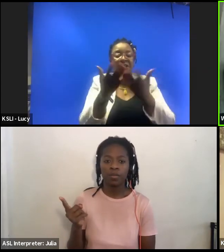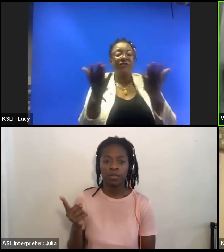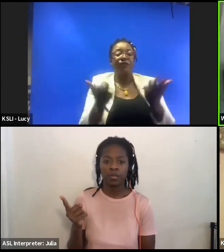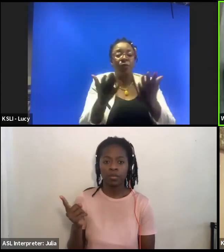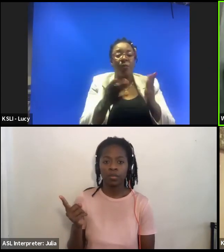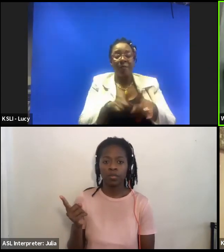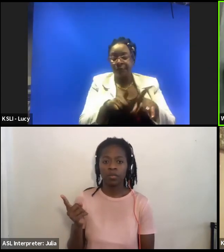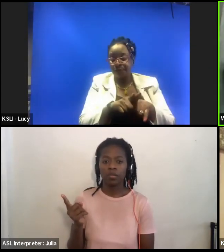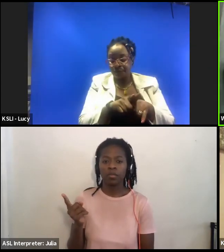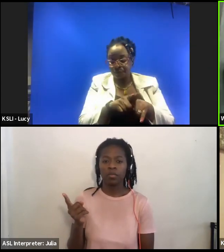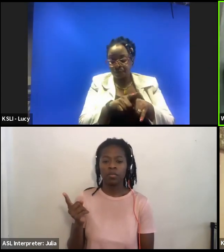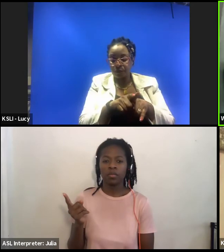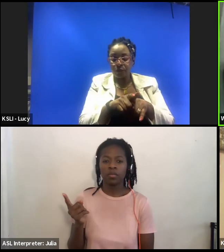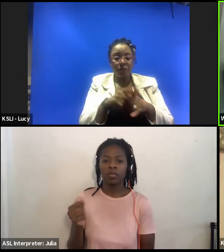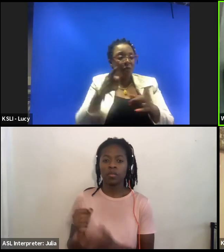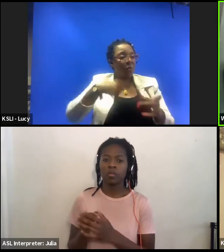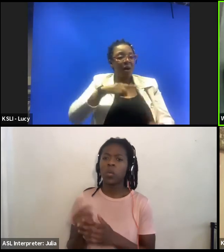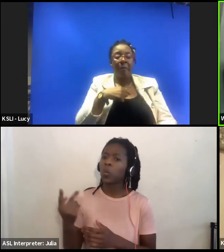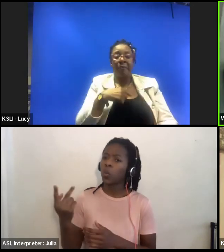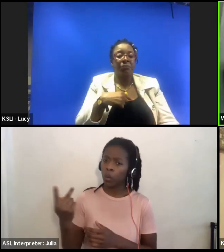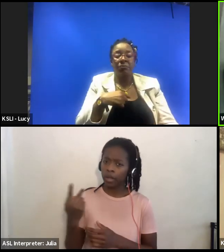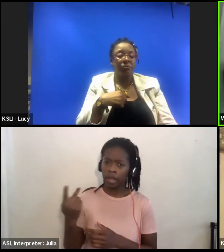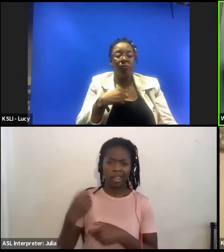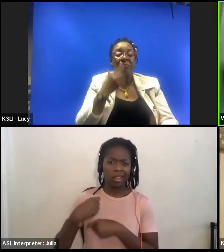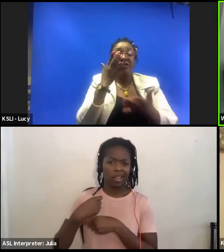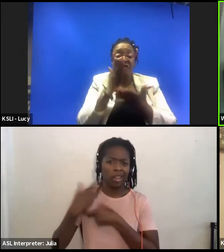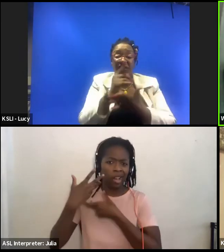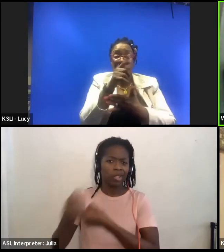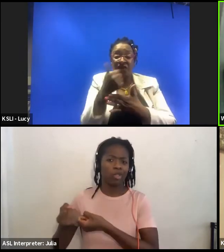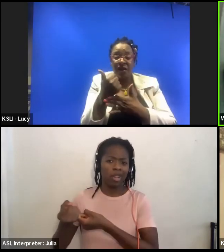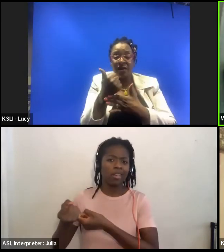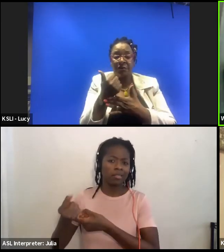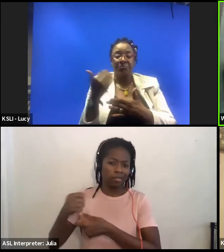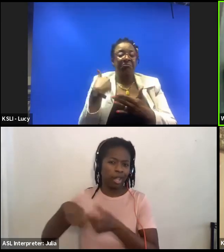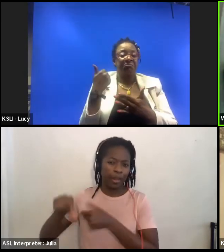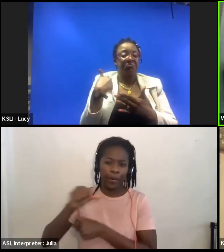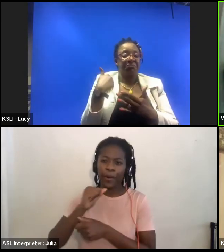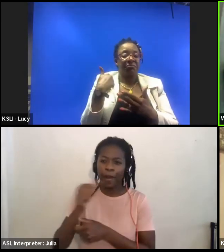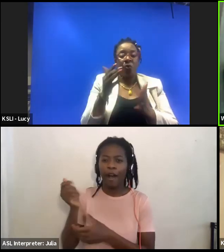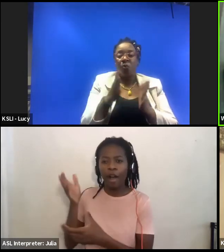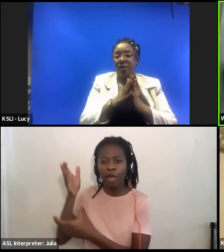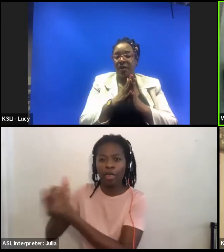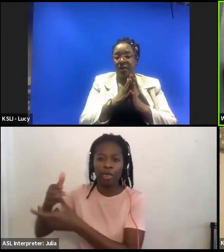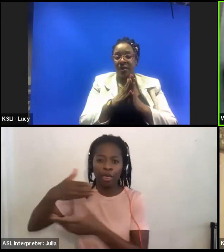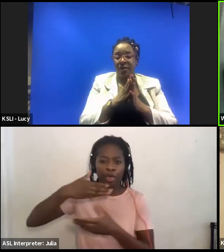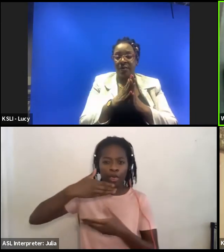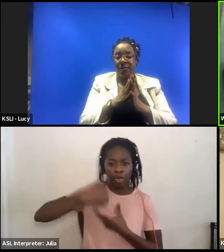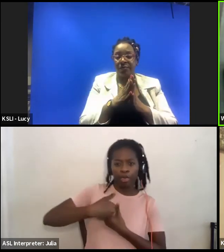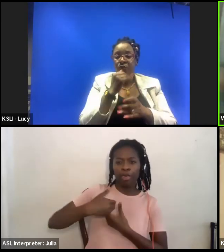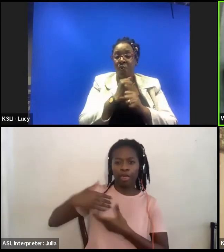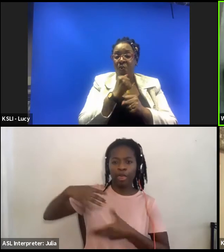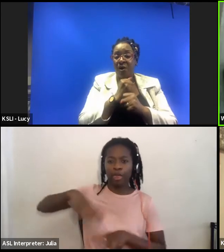We trust each other enough not to interfere with the work that someone is set out to do.